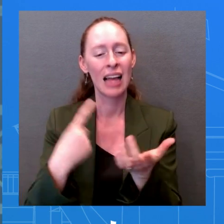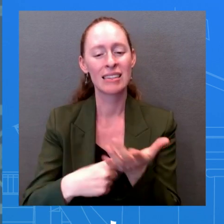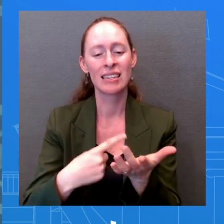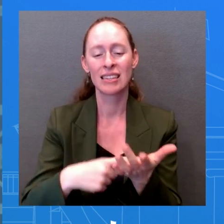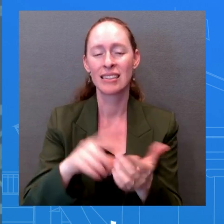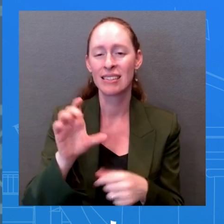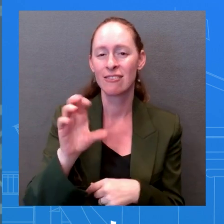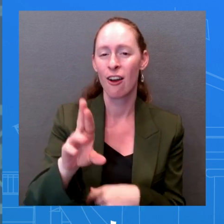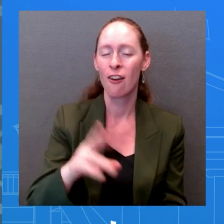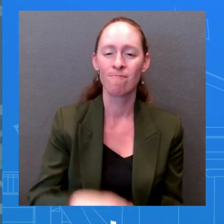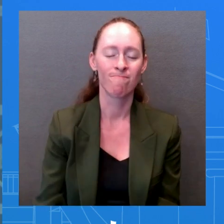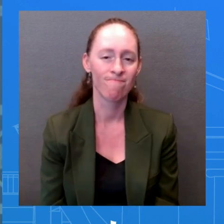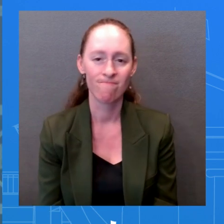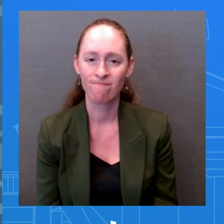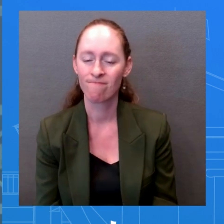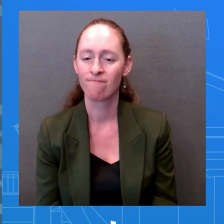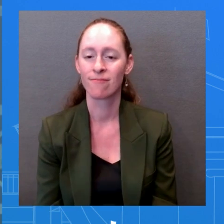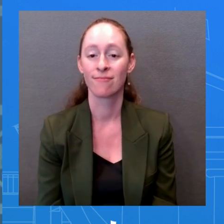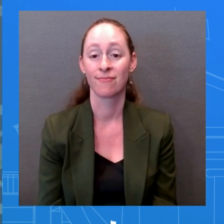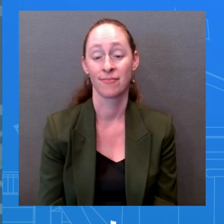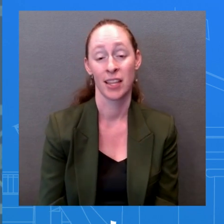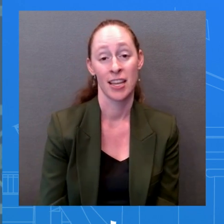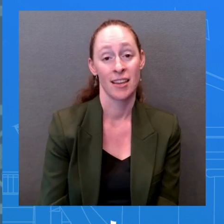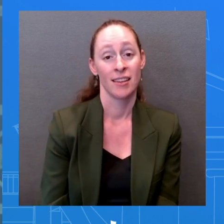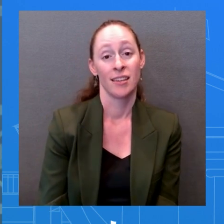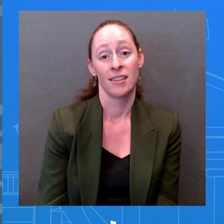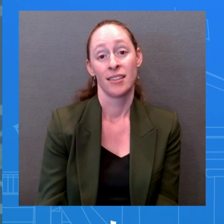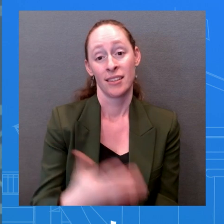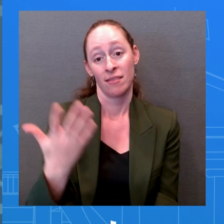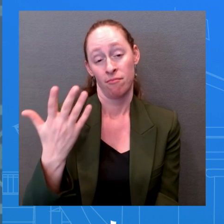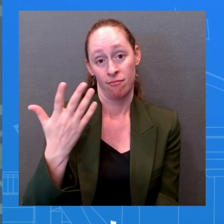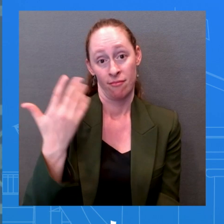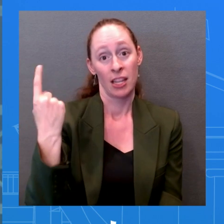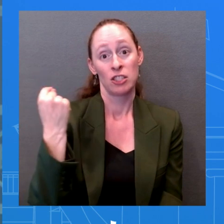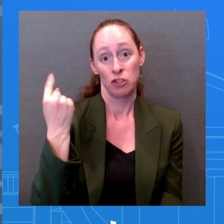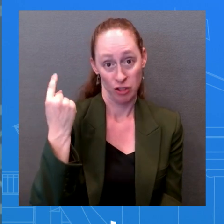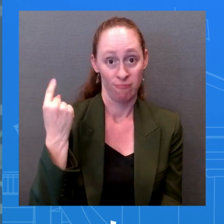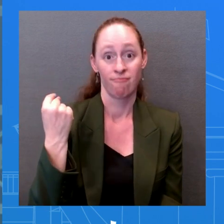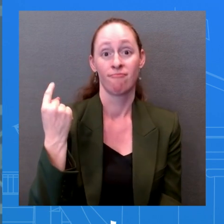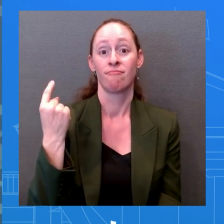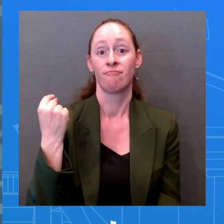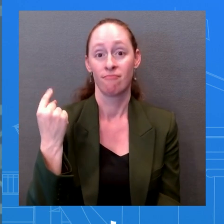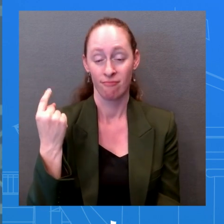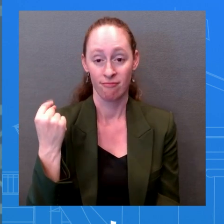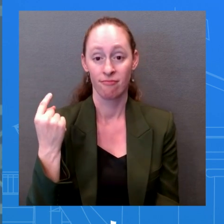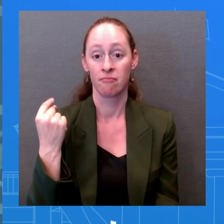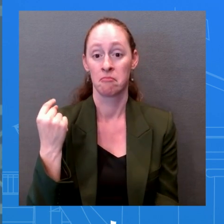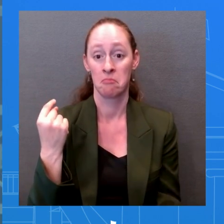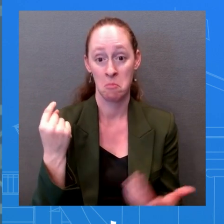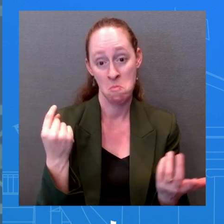we were here just last year -- and we were able to get this done. And we believe Congress can move forward,